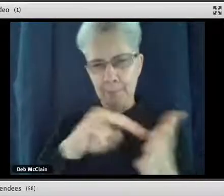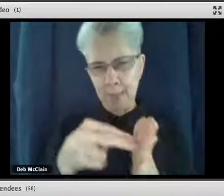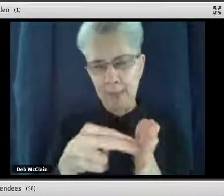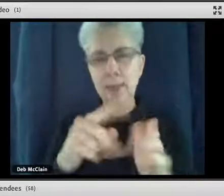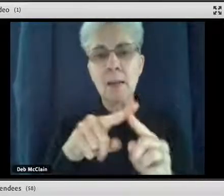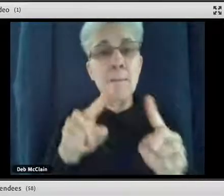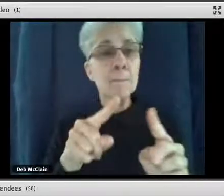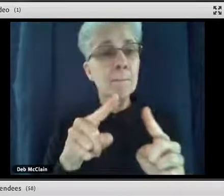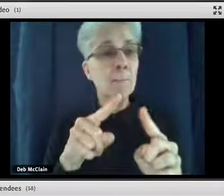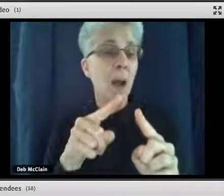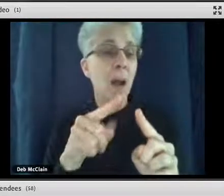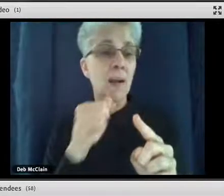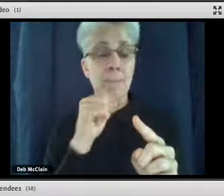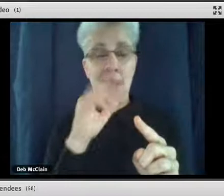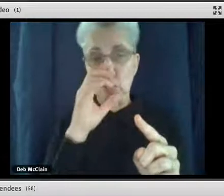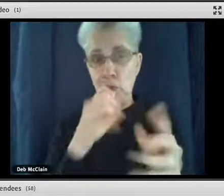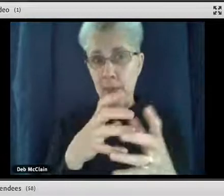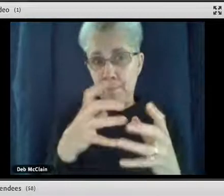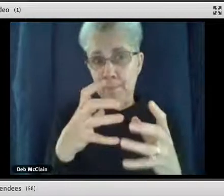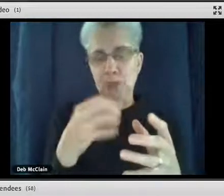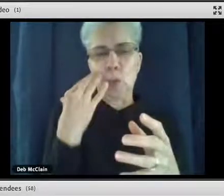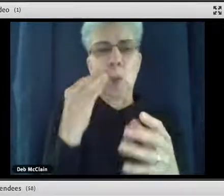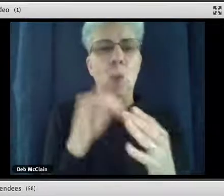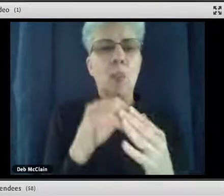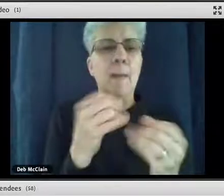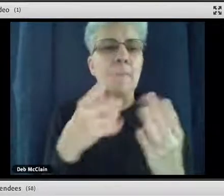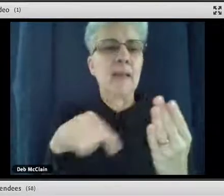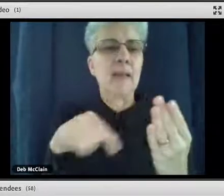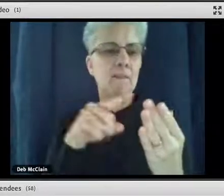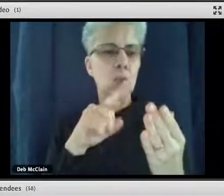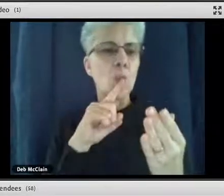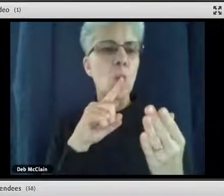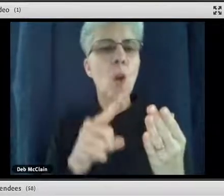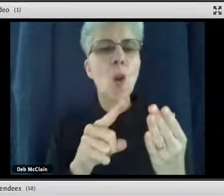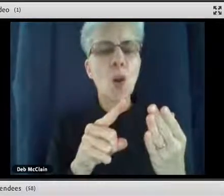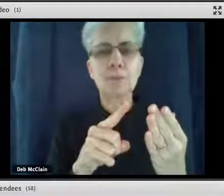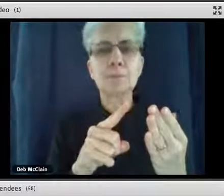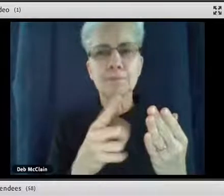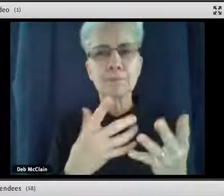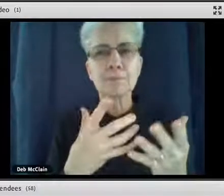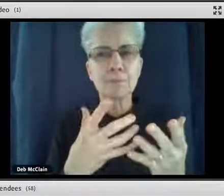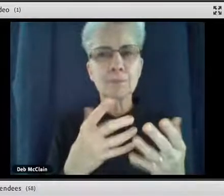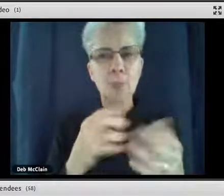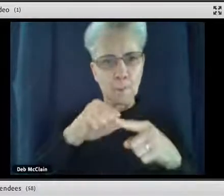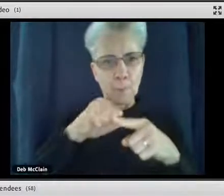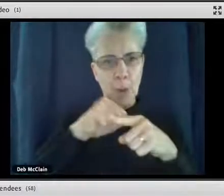But I'm otherwise not assuming much, okay? I know that several of you all are practicing catalogers.